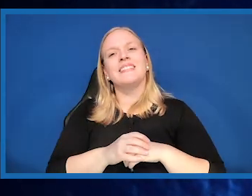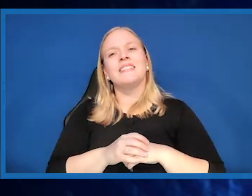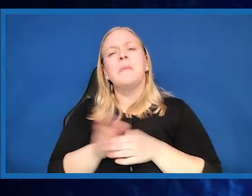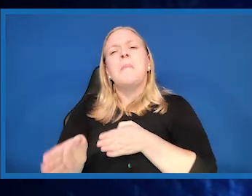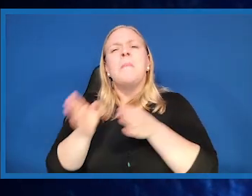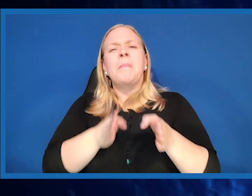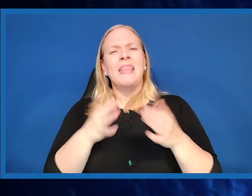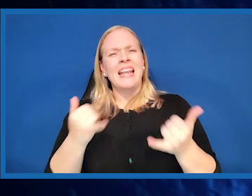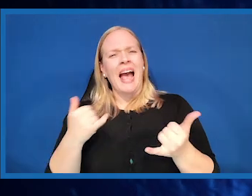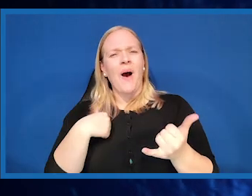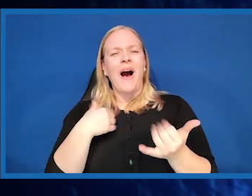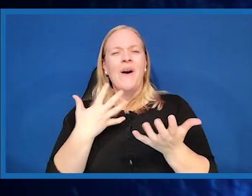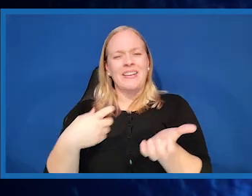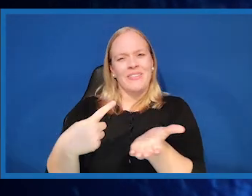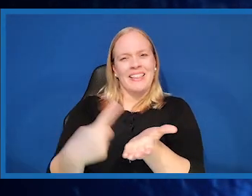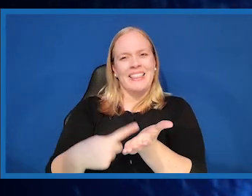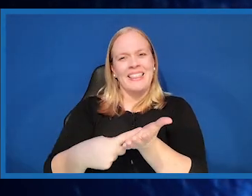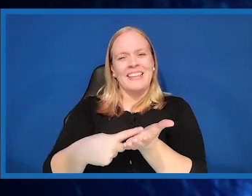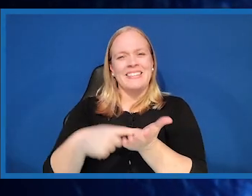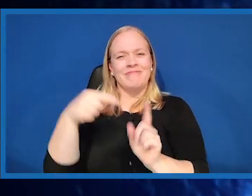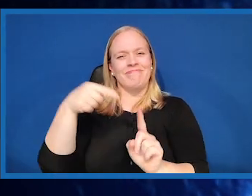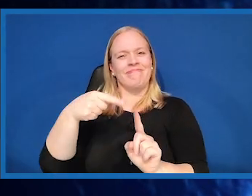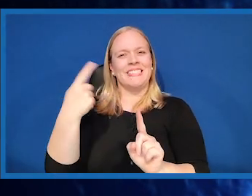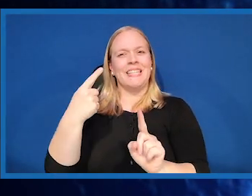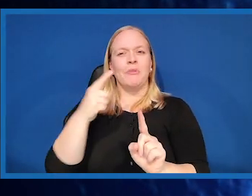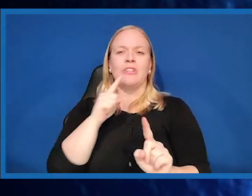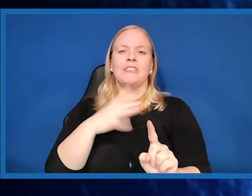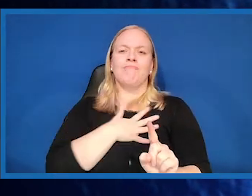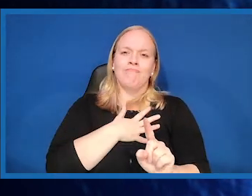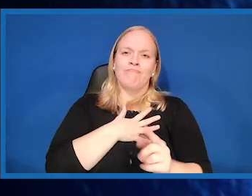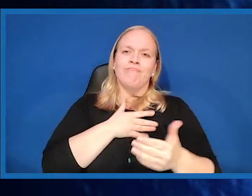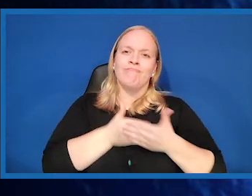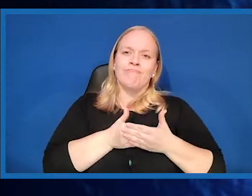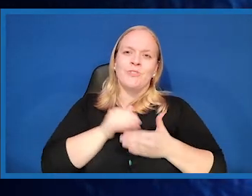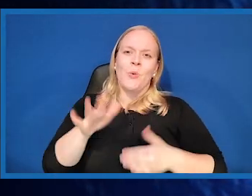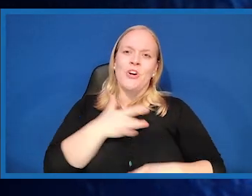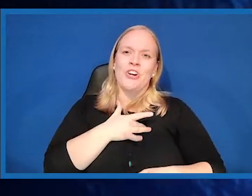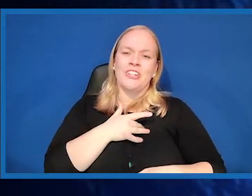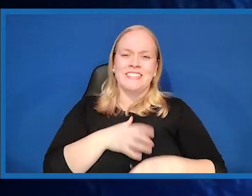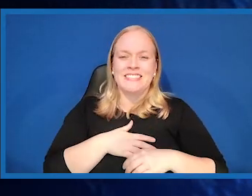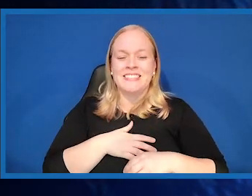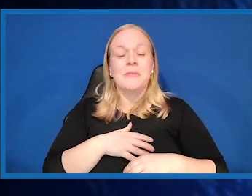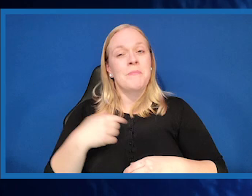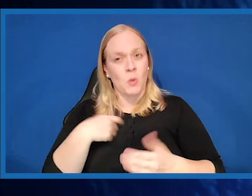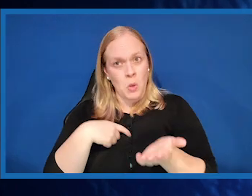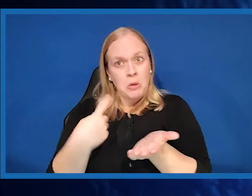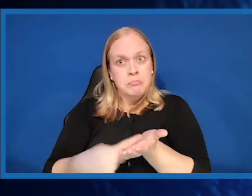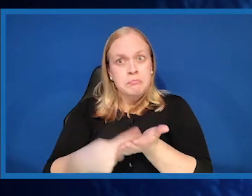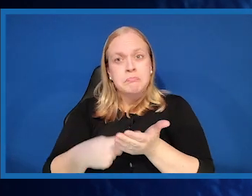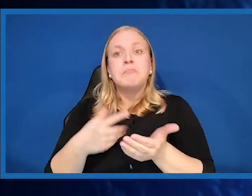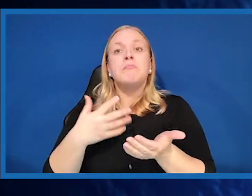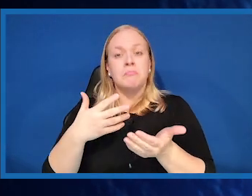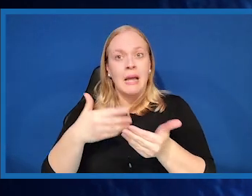THAT'S PROBABLY VERY NEAR AND DEAR TO YOUR HEART. WE'VE BEEN TALKING A LOT ABOUT NASA'S NEXT OCEAN MONITORING SYSTEM, SENTINEL-6,